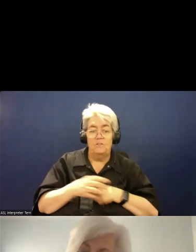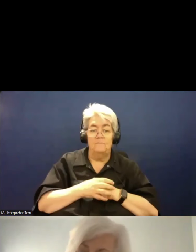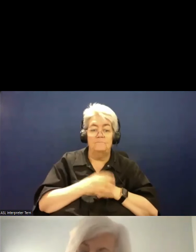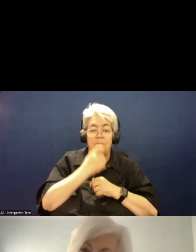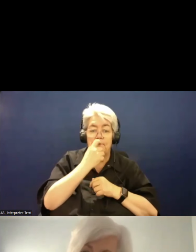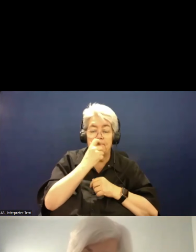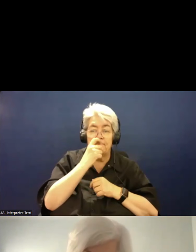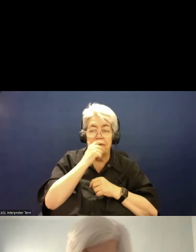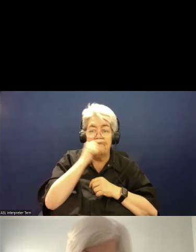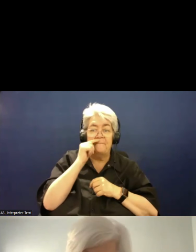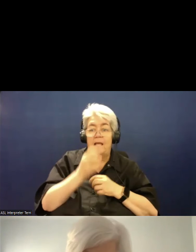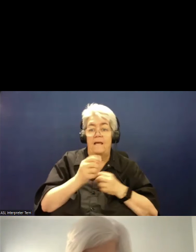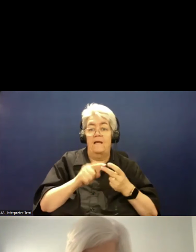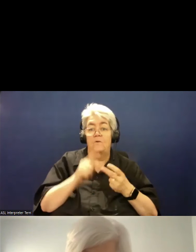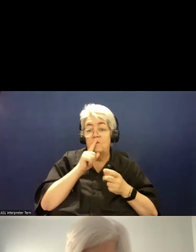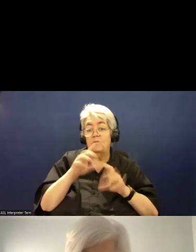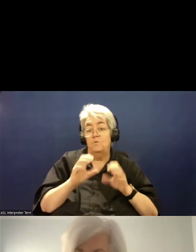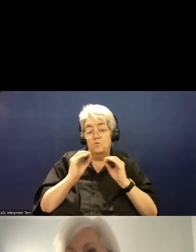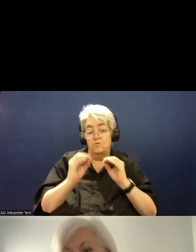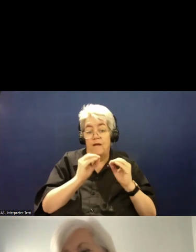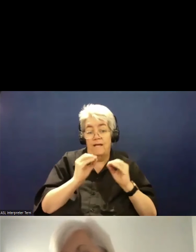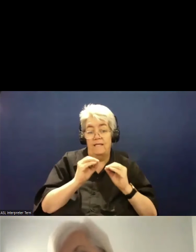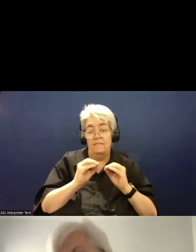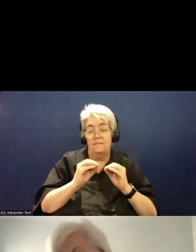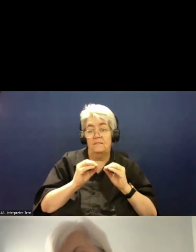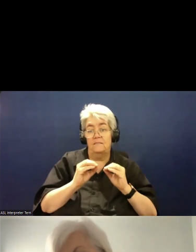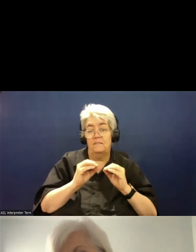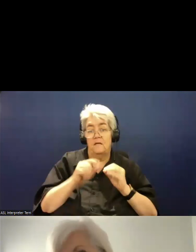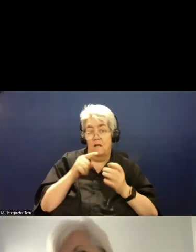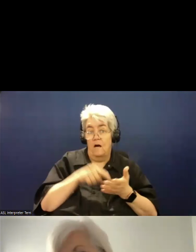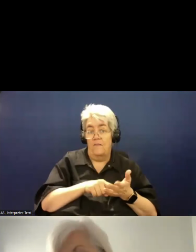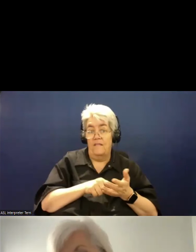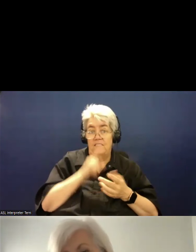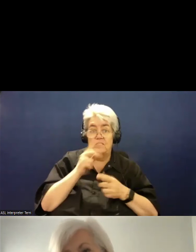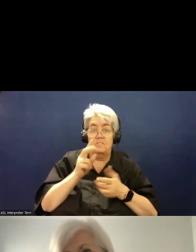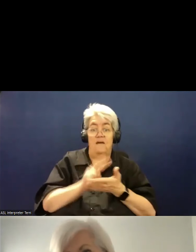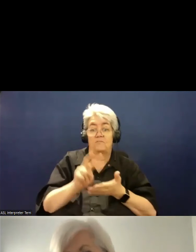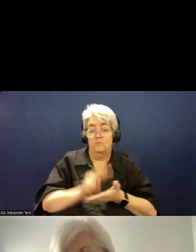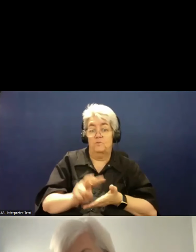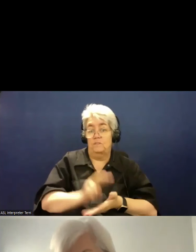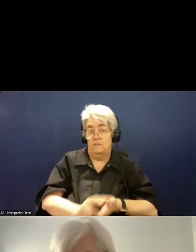WE HAVE TWICE A MONTH TO BRING TOGETHER IF THEY WANT TO START